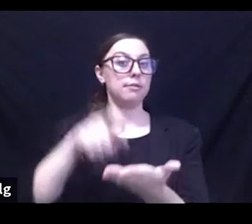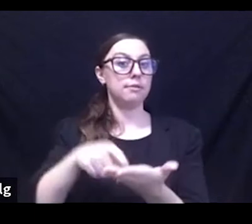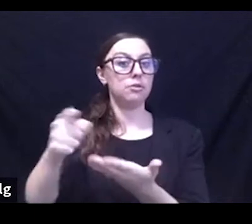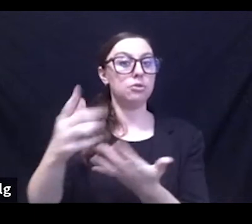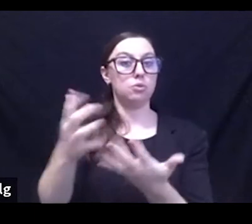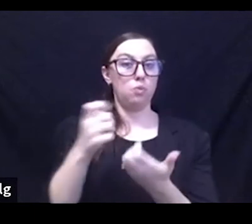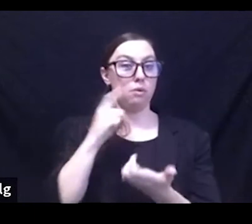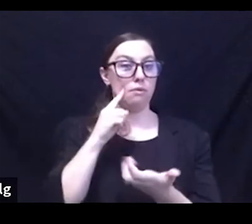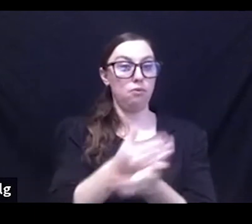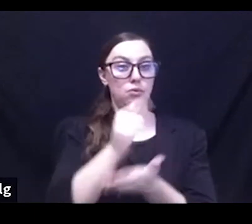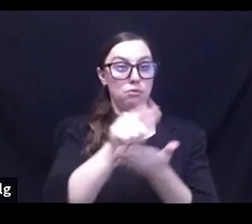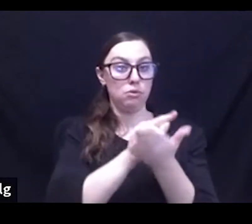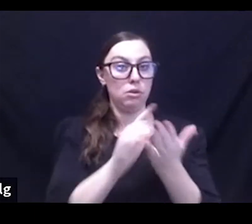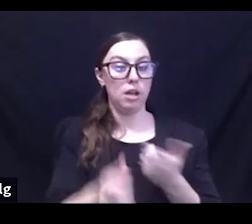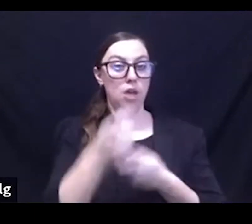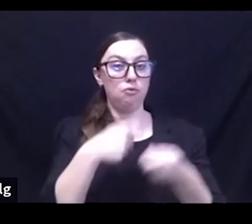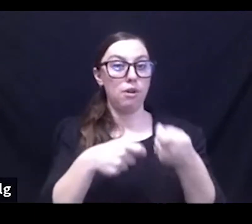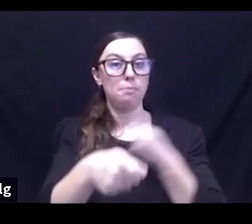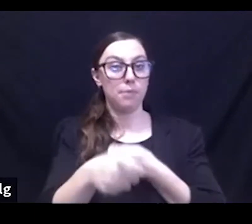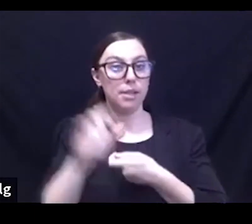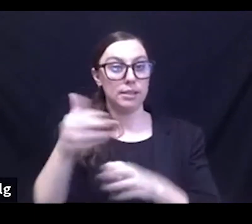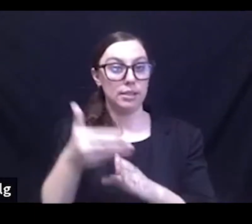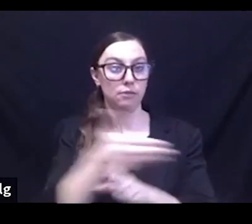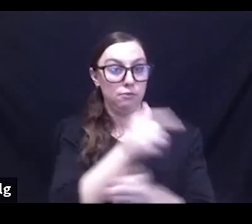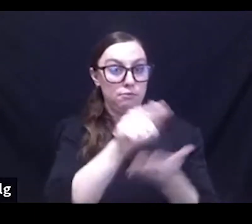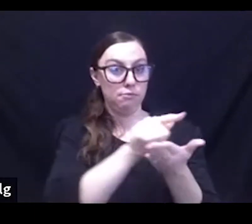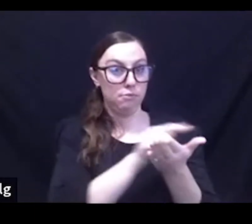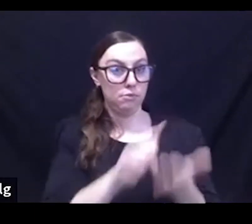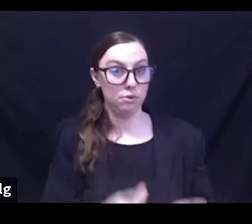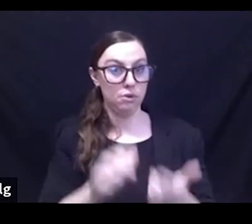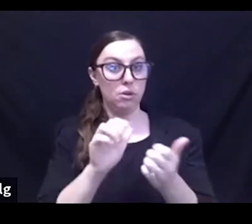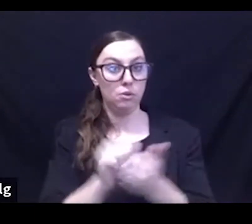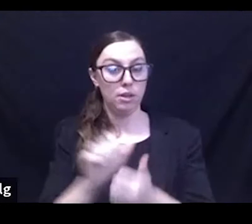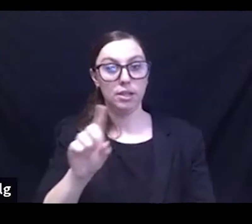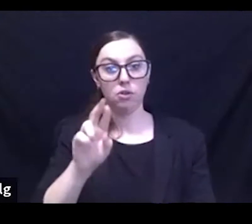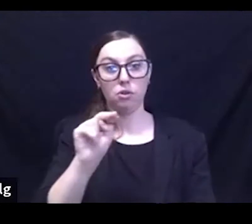counsel and replaced his former counsel with DRNY